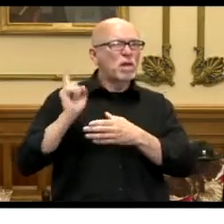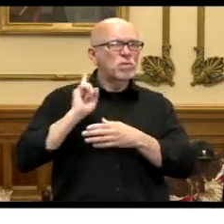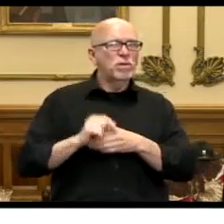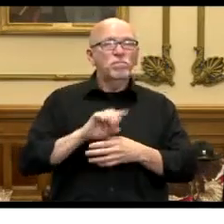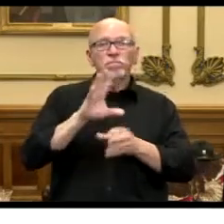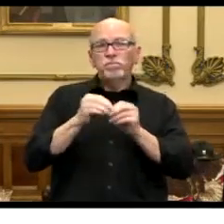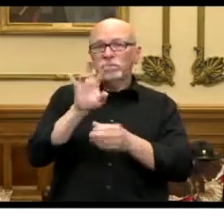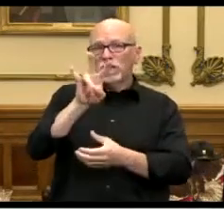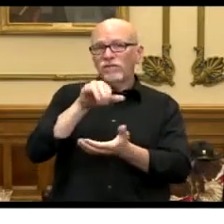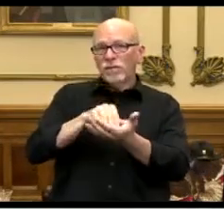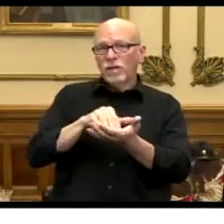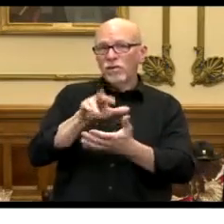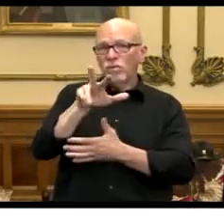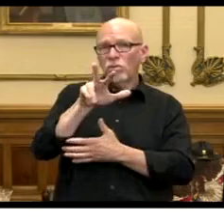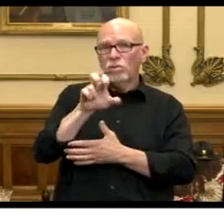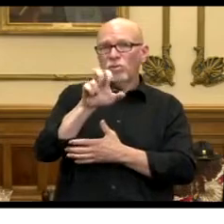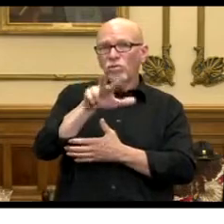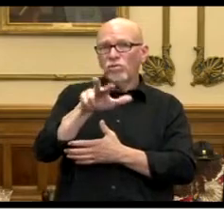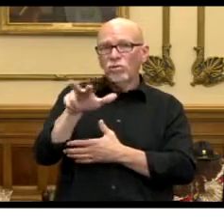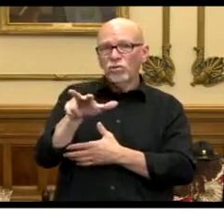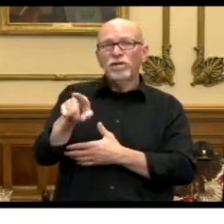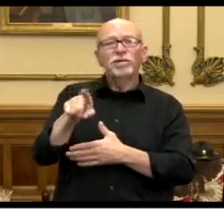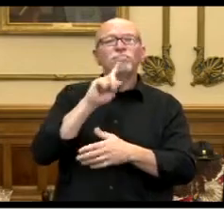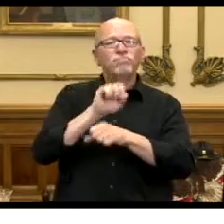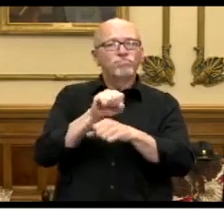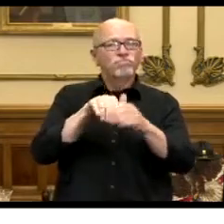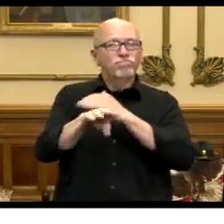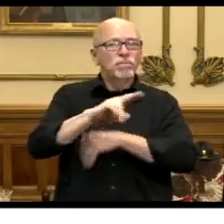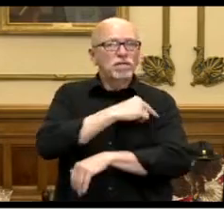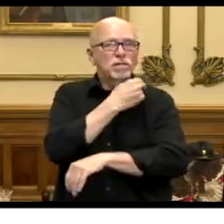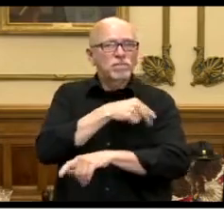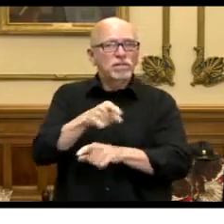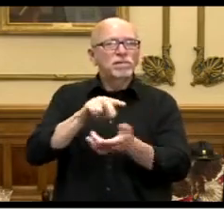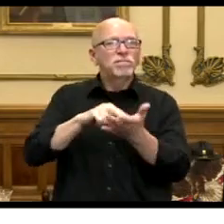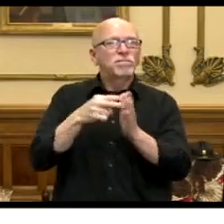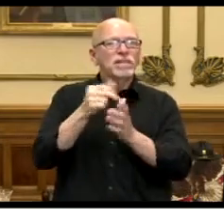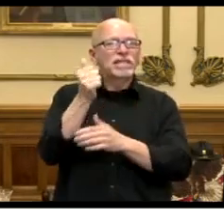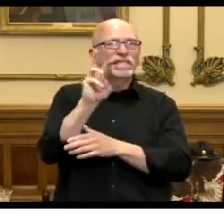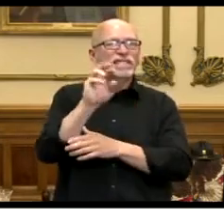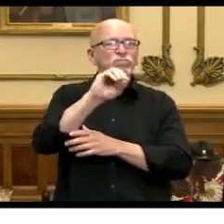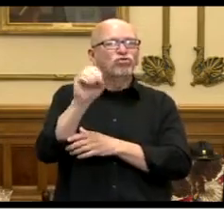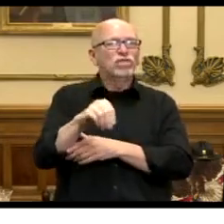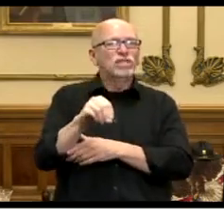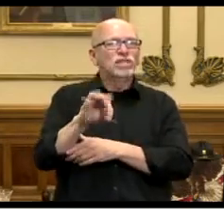7333 were hospitalized, which represents 16% of all the positive